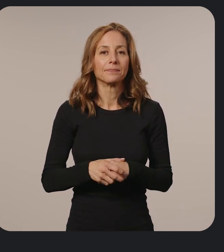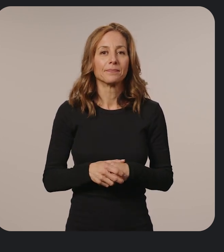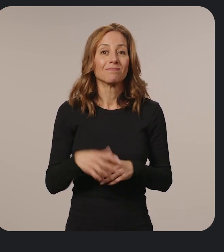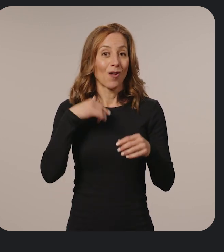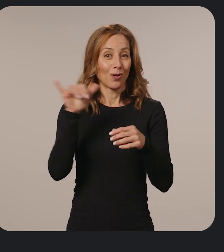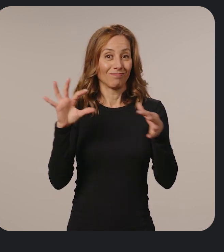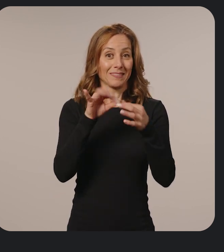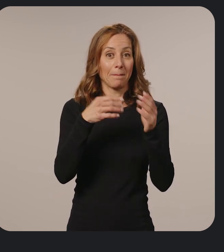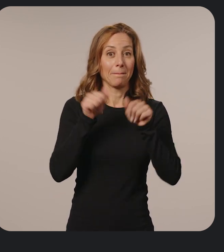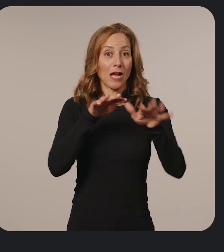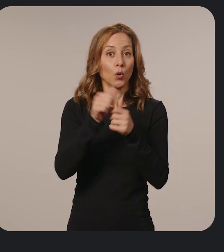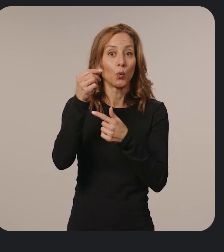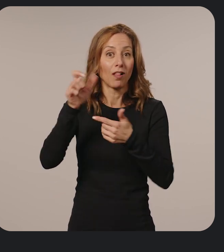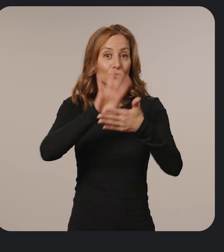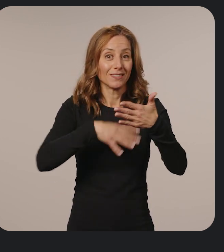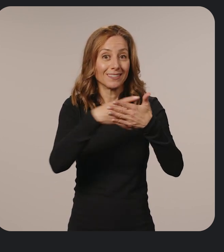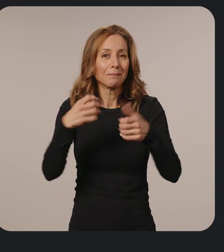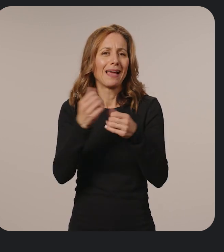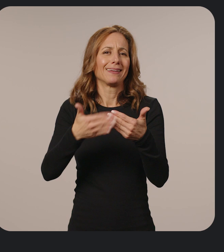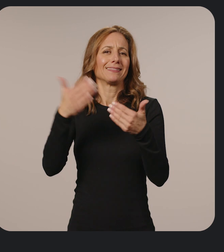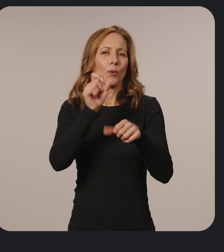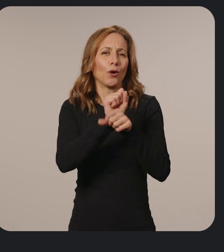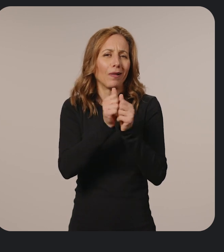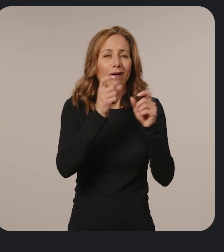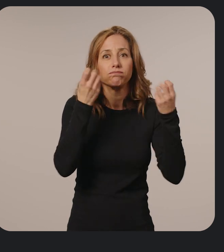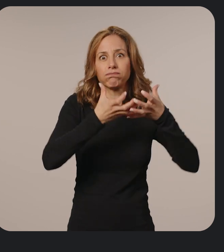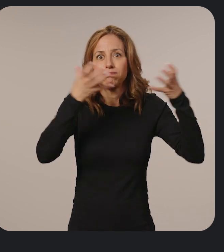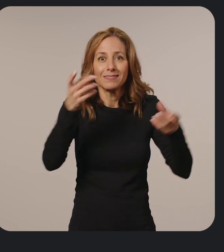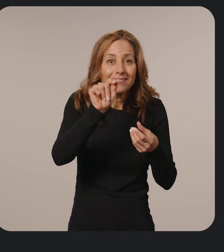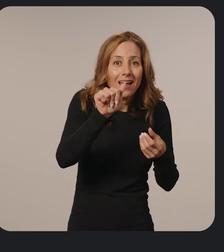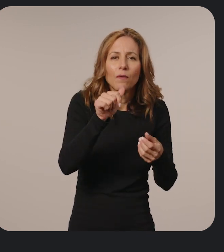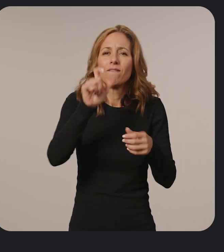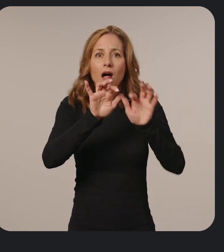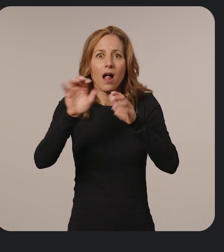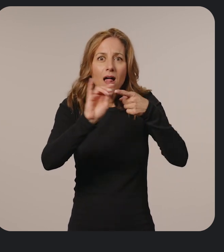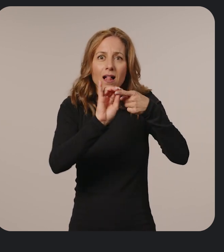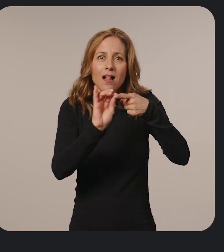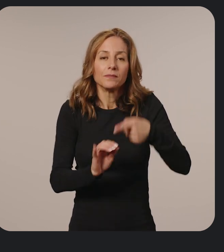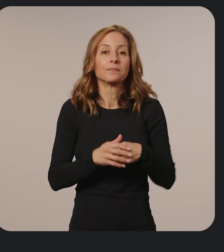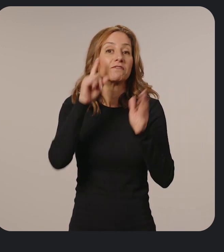without having to write much code. For example, let's say you want to prompt the large language model to find the opposite of a list of words